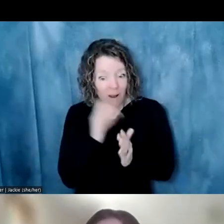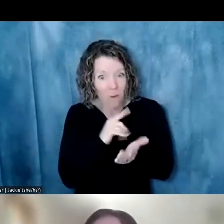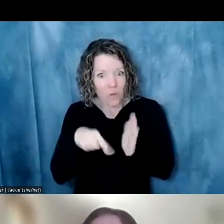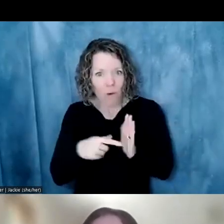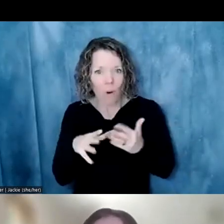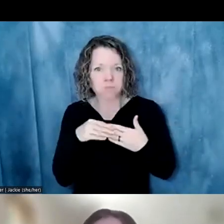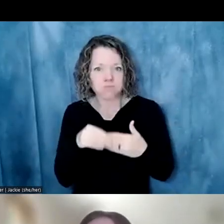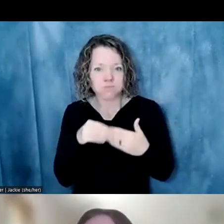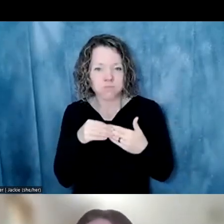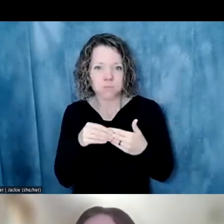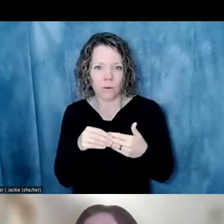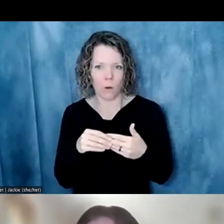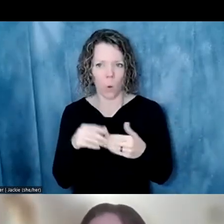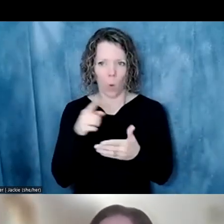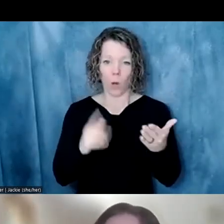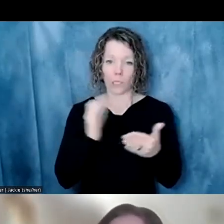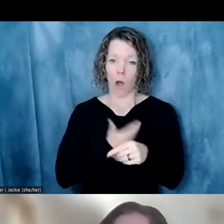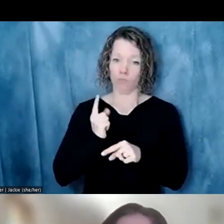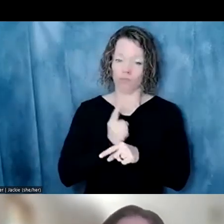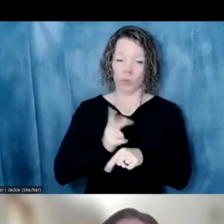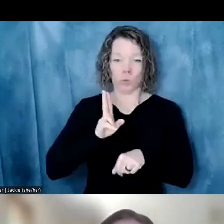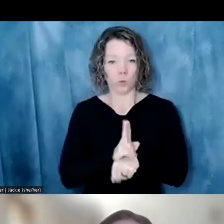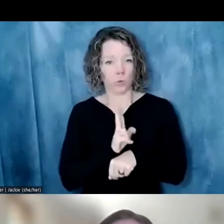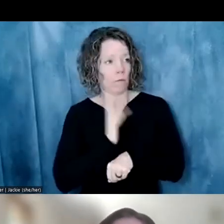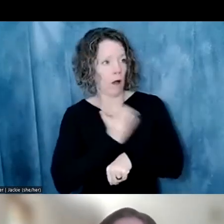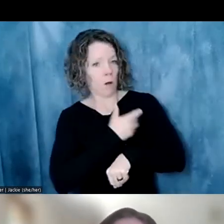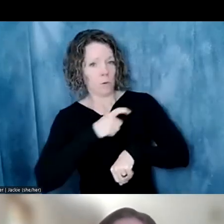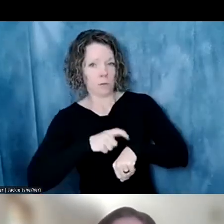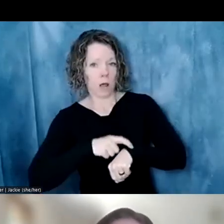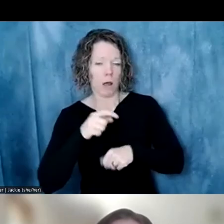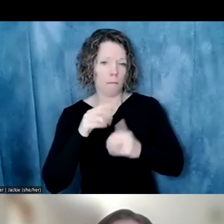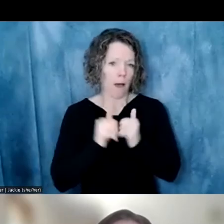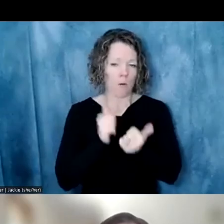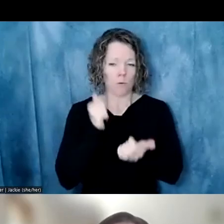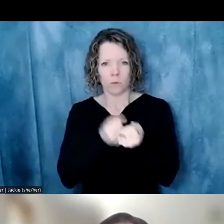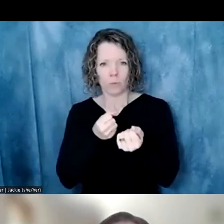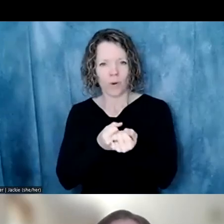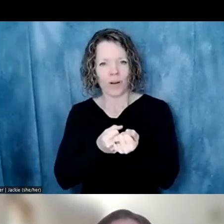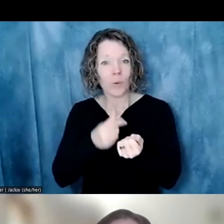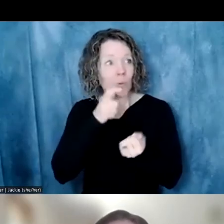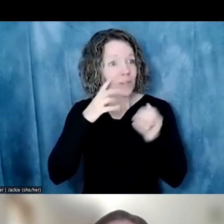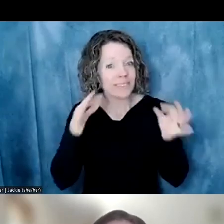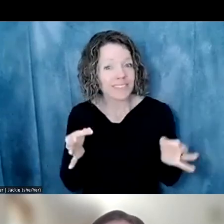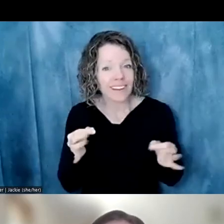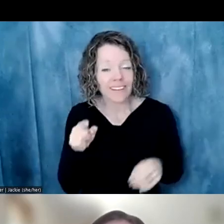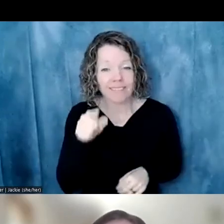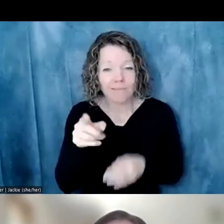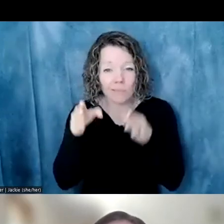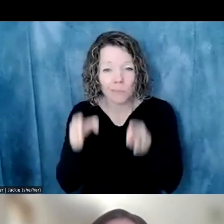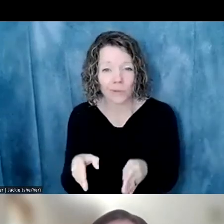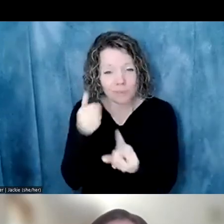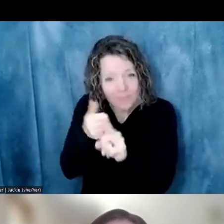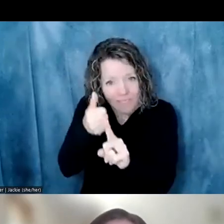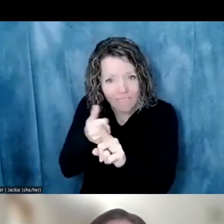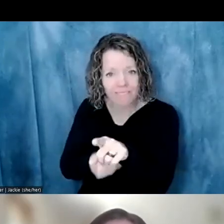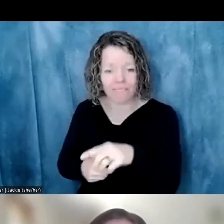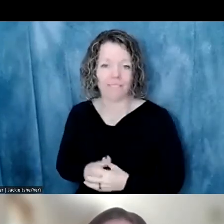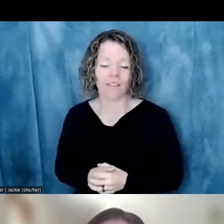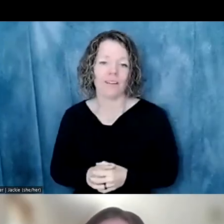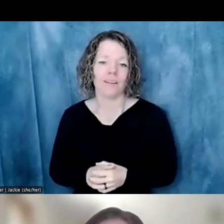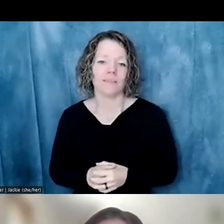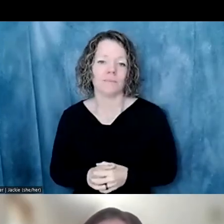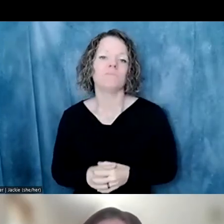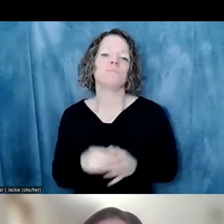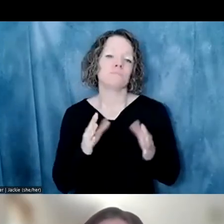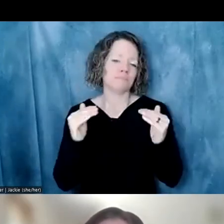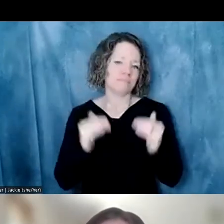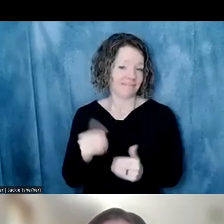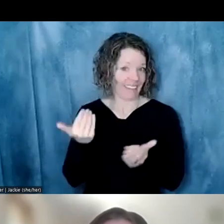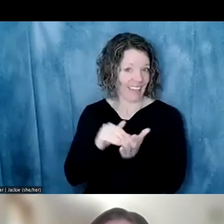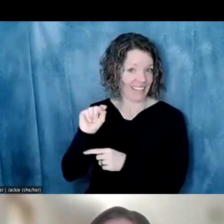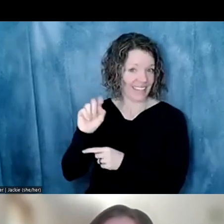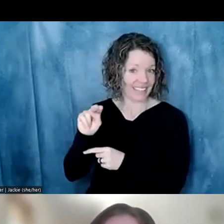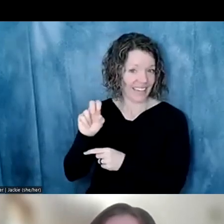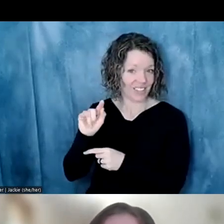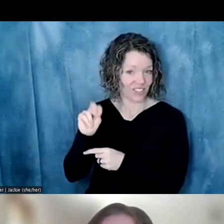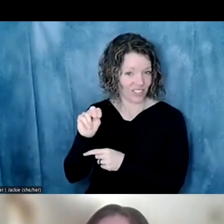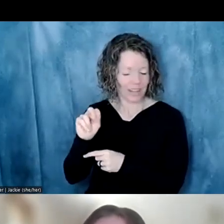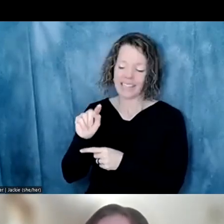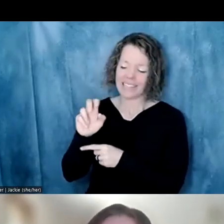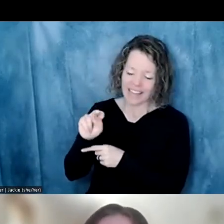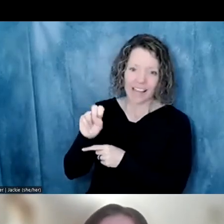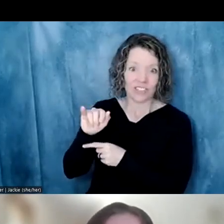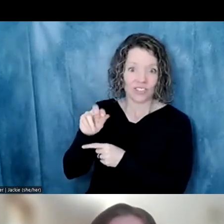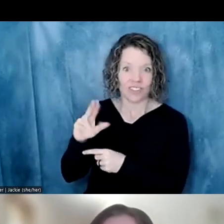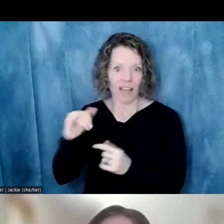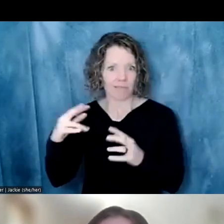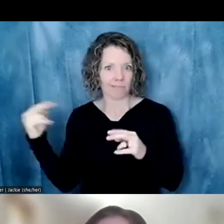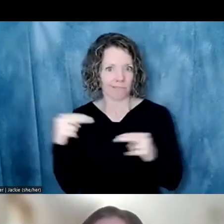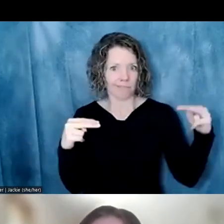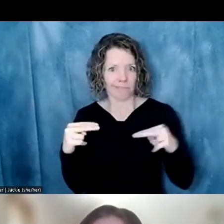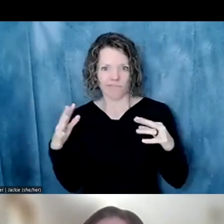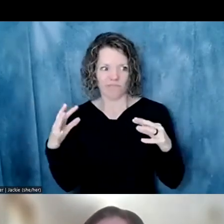possible use of time for that role. Another part of the tension, which I think shows some of the